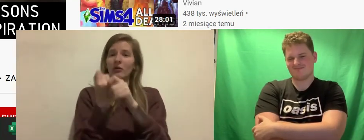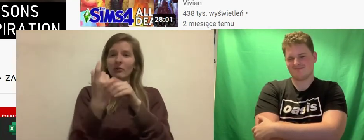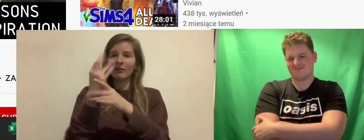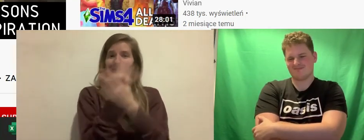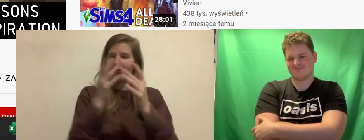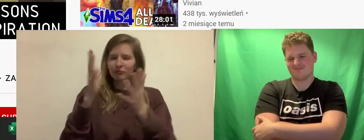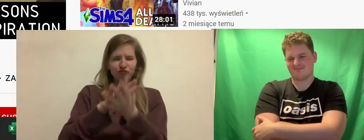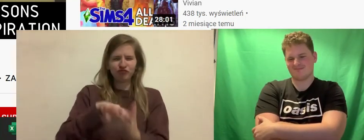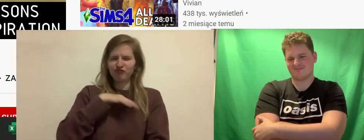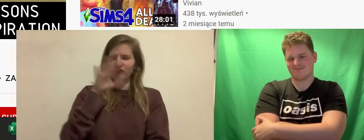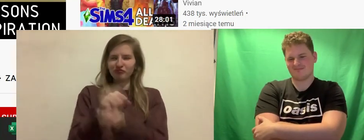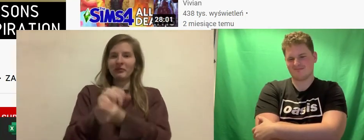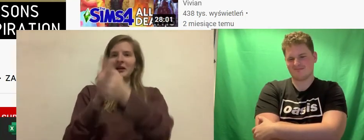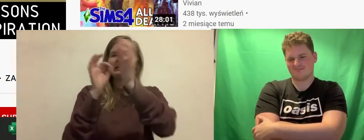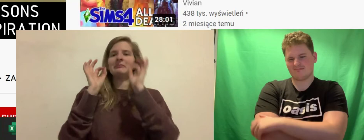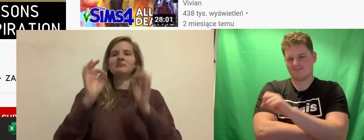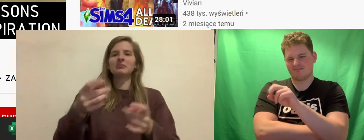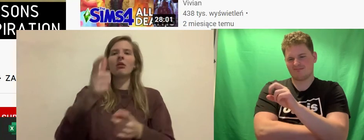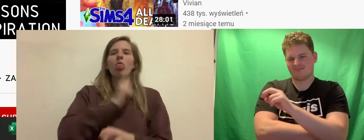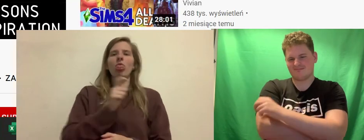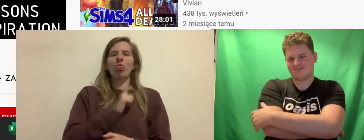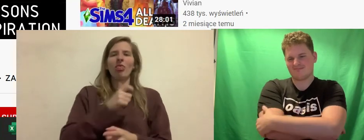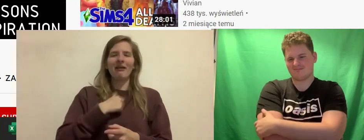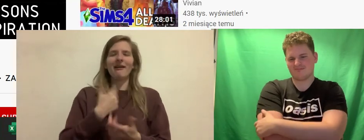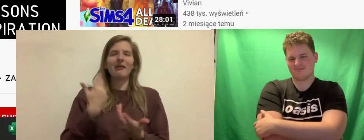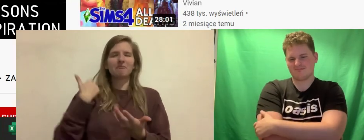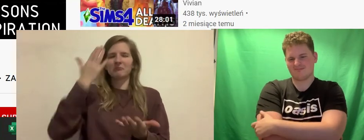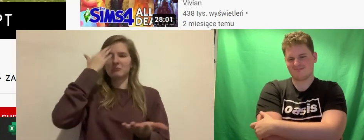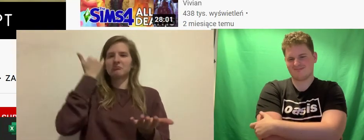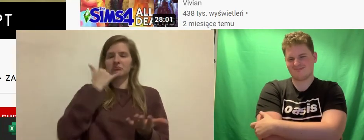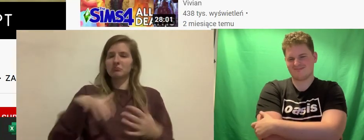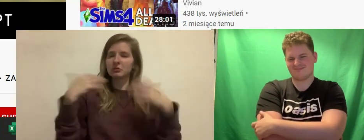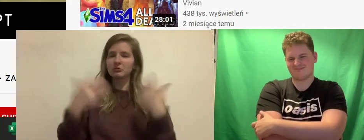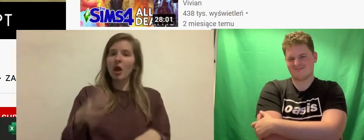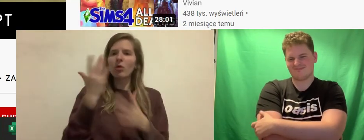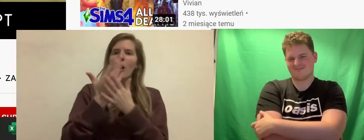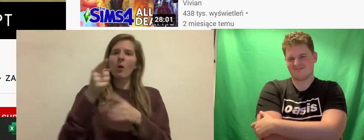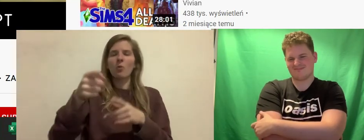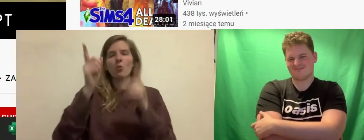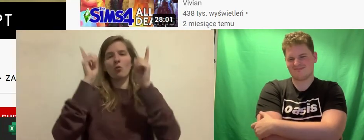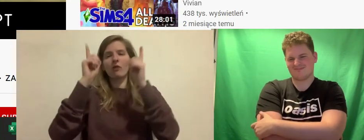K: I looked many times how to solve the problem, unfortunately I didn't find it and Adi was shouting that why do I need so many mods and I have for my ...